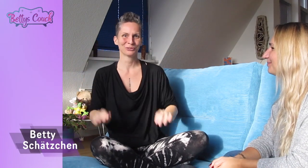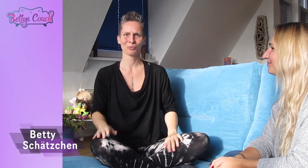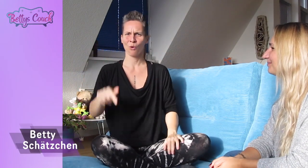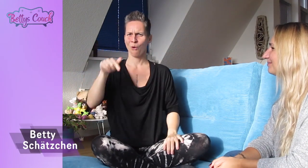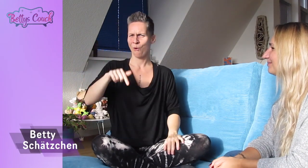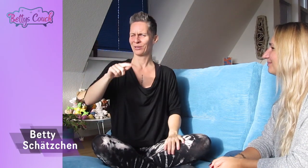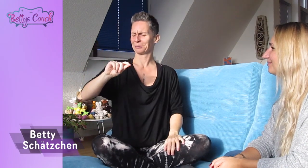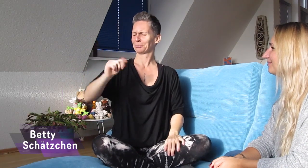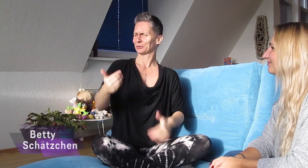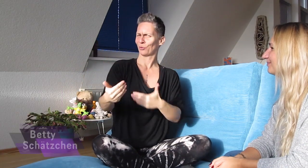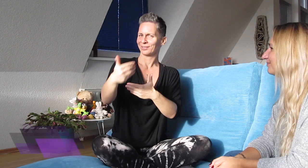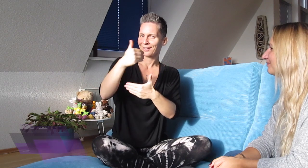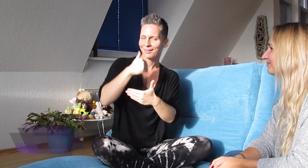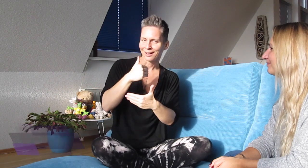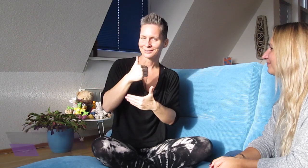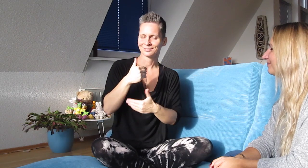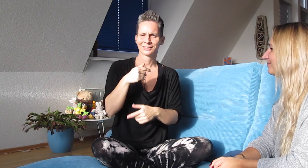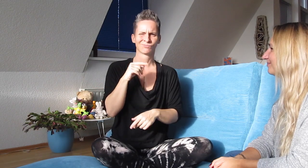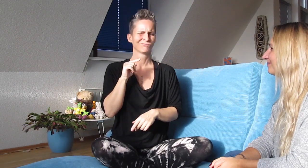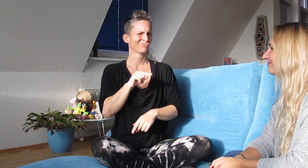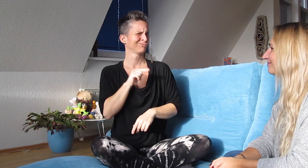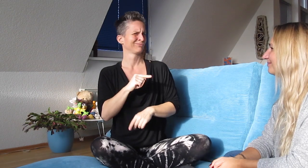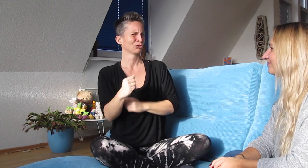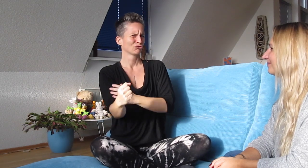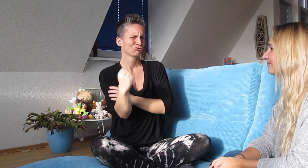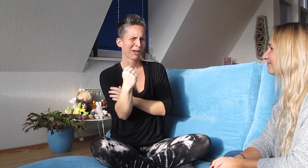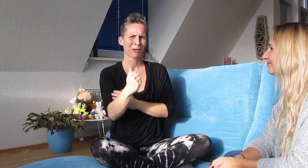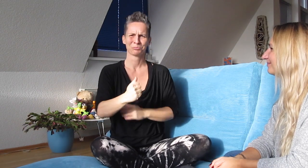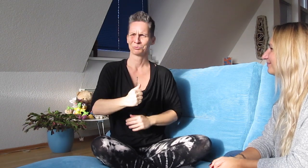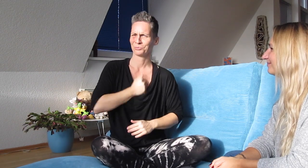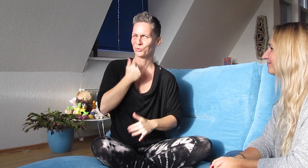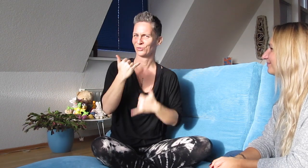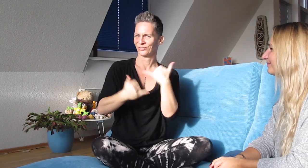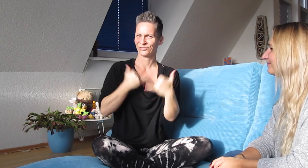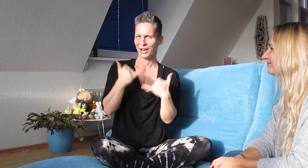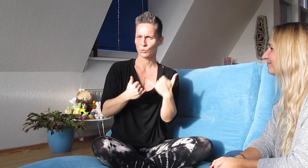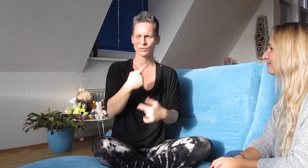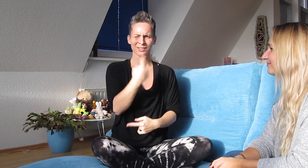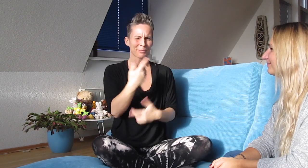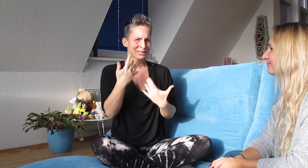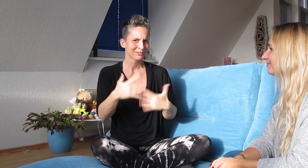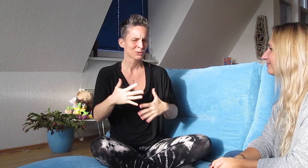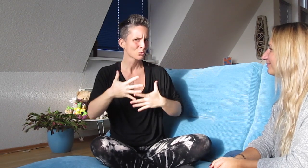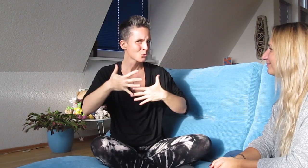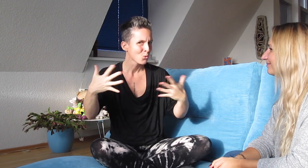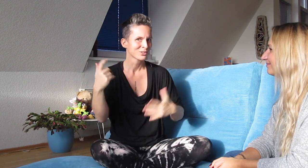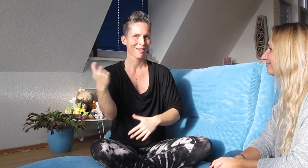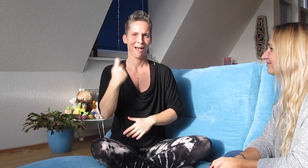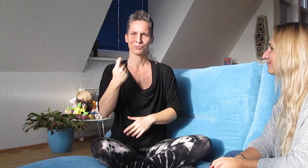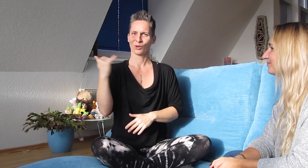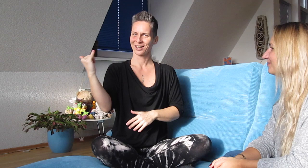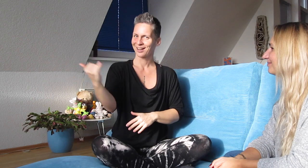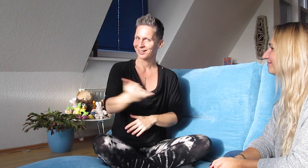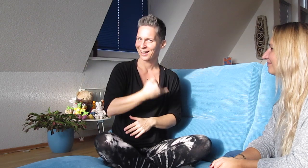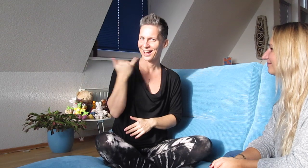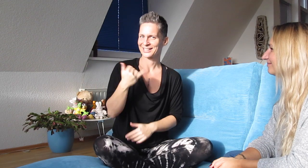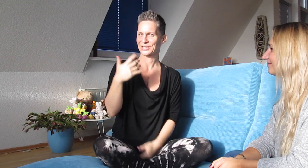Today I have another special guest with me - a strong and brave woman, who went on a great adventure trip.